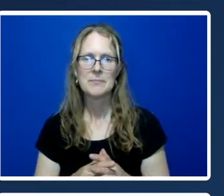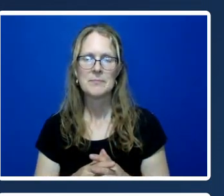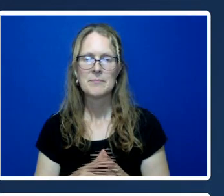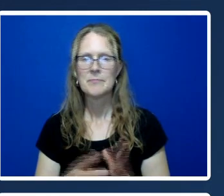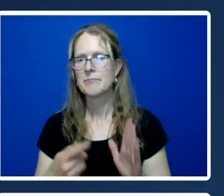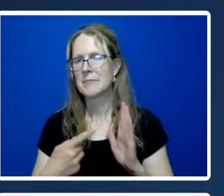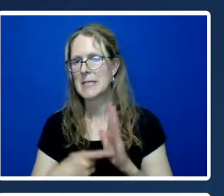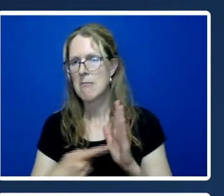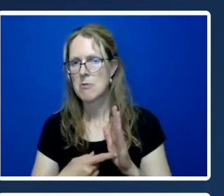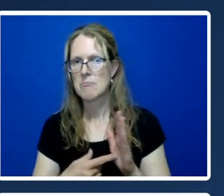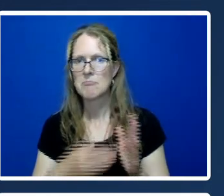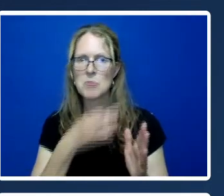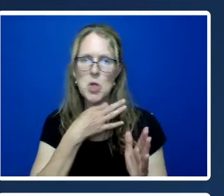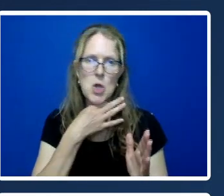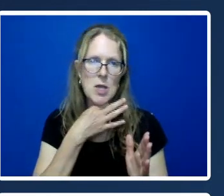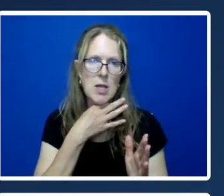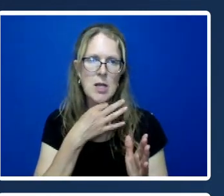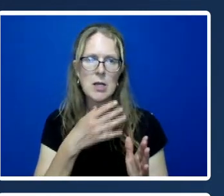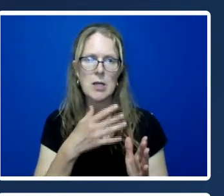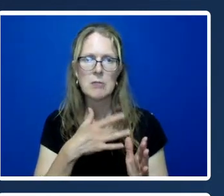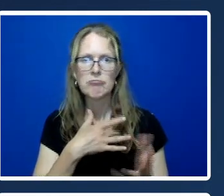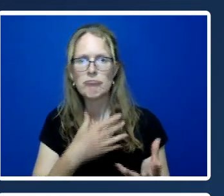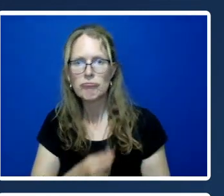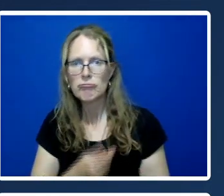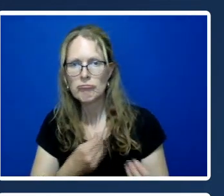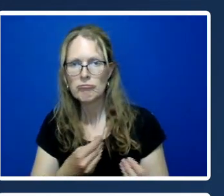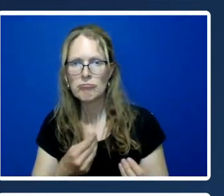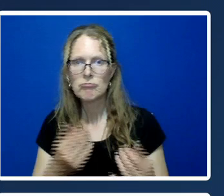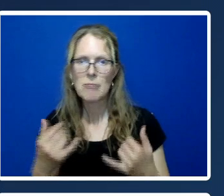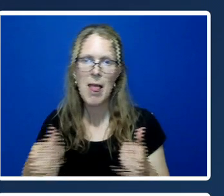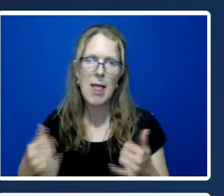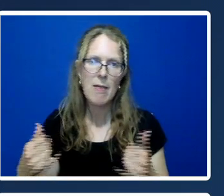playful, deliberate, unbiased, and optimistic. It also is very